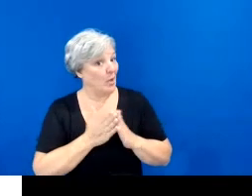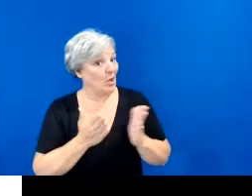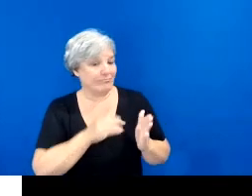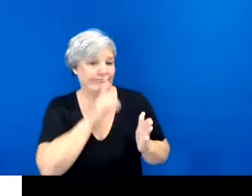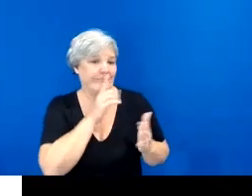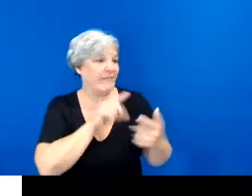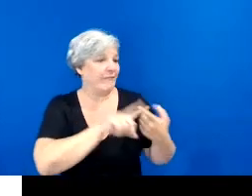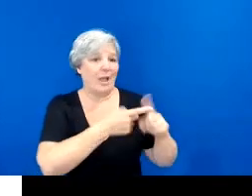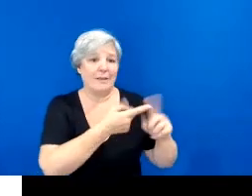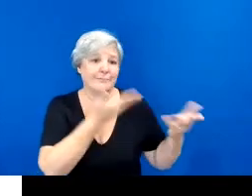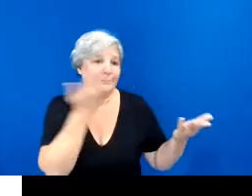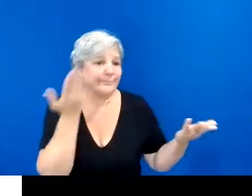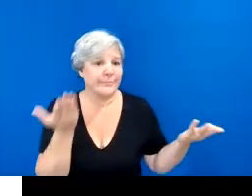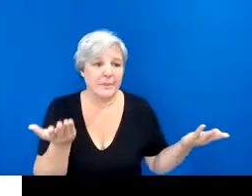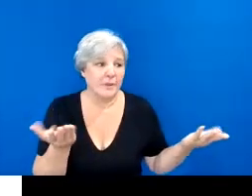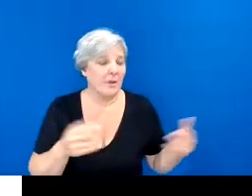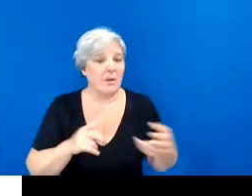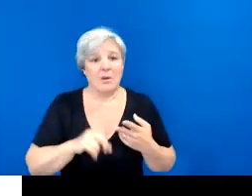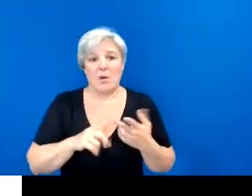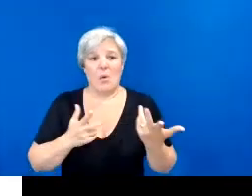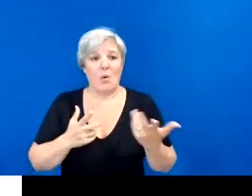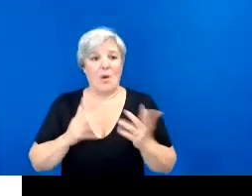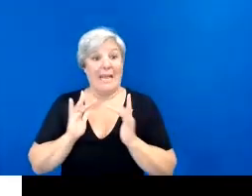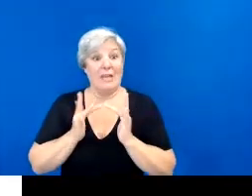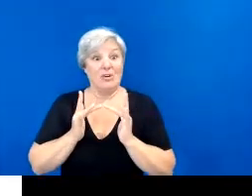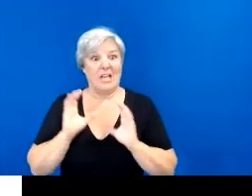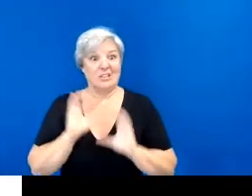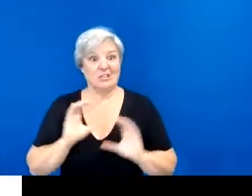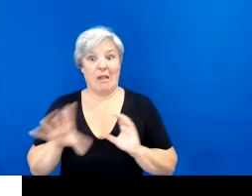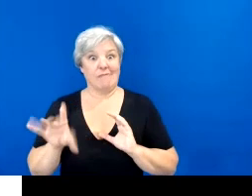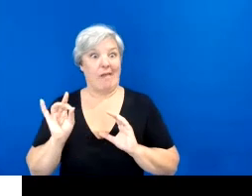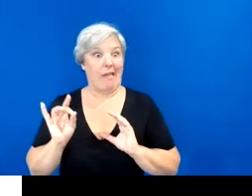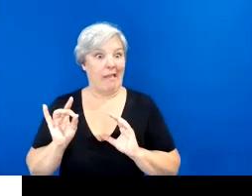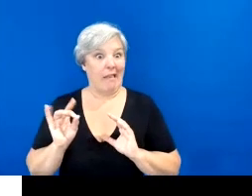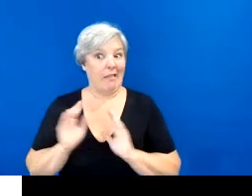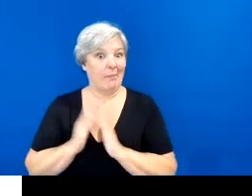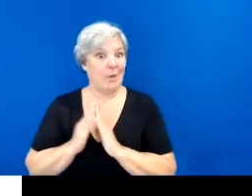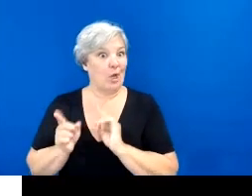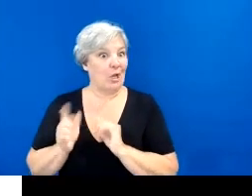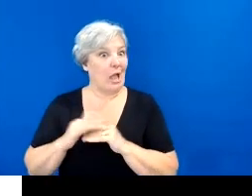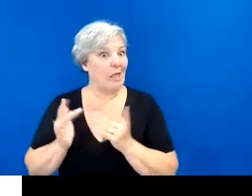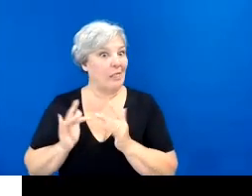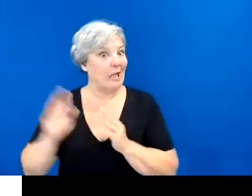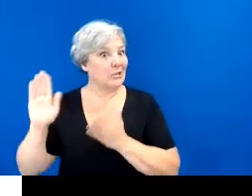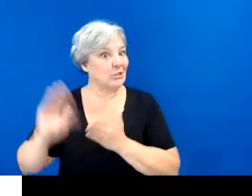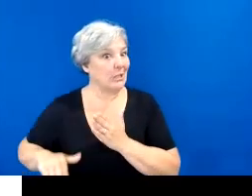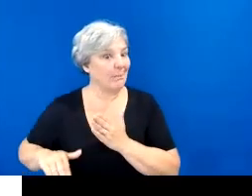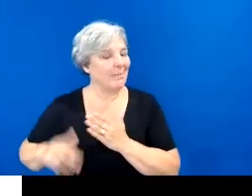or maybe do like a sophisticated Internet search to find the correct book online for a low cost where they're going to be able